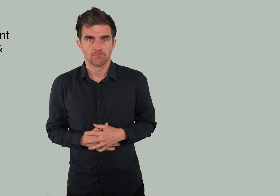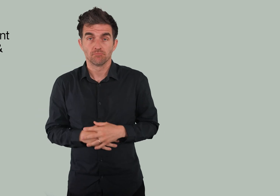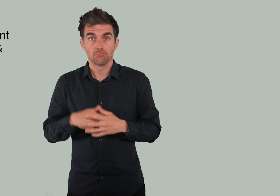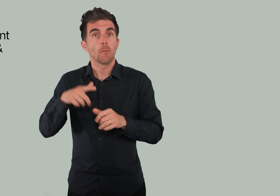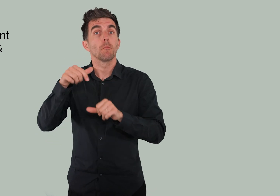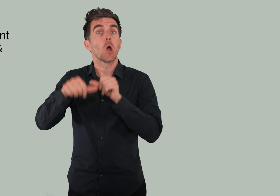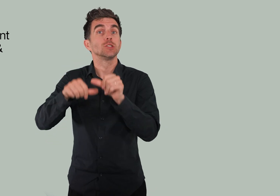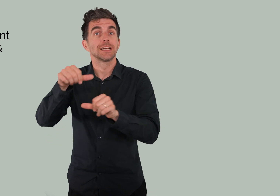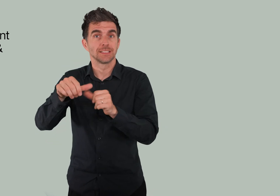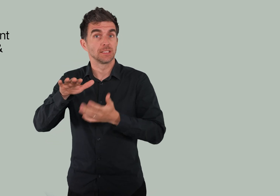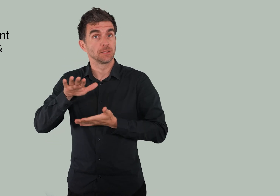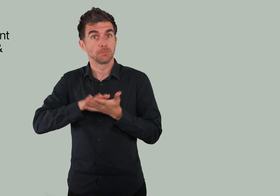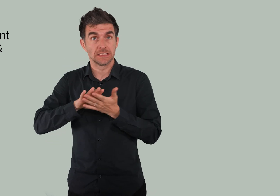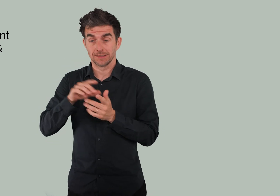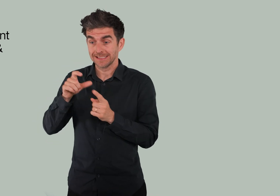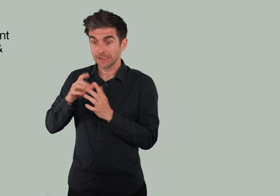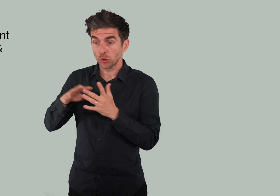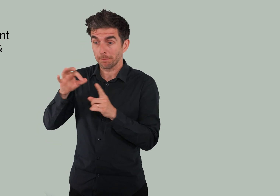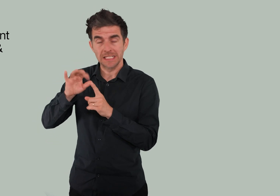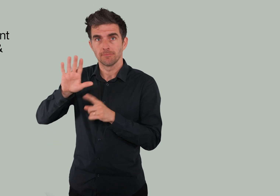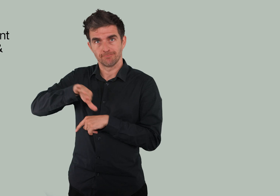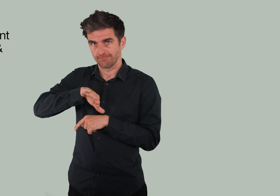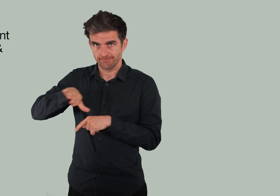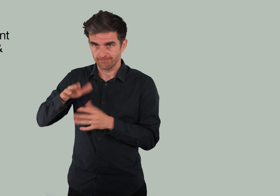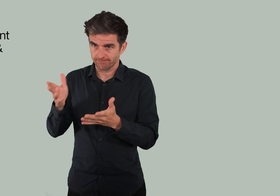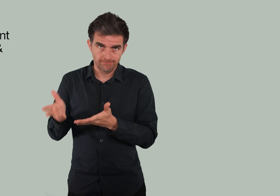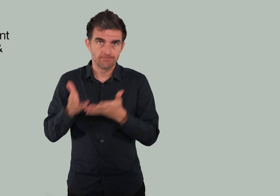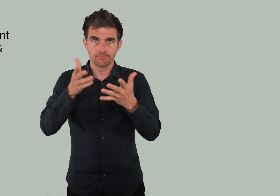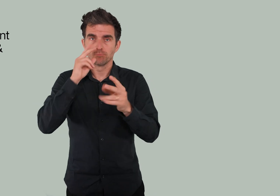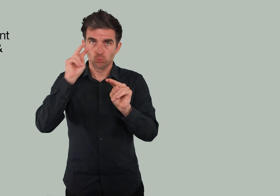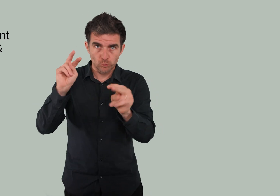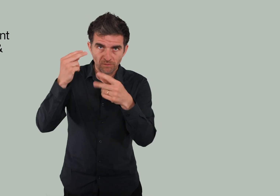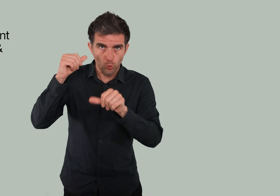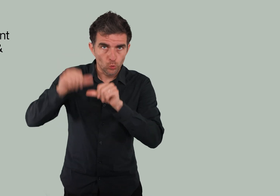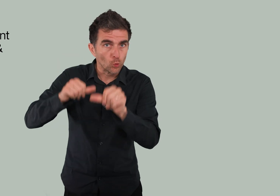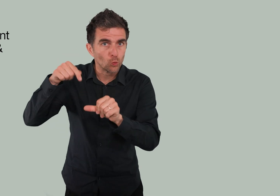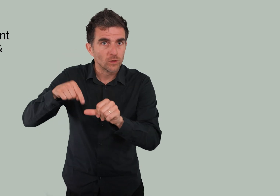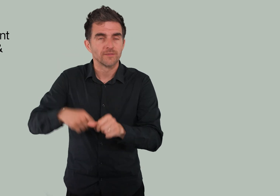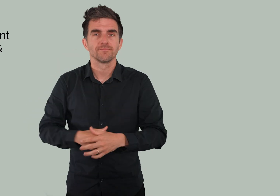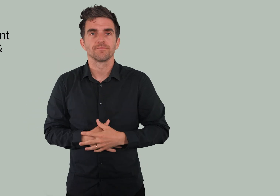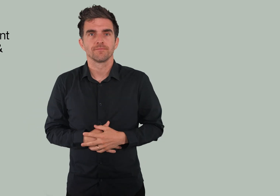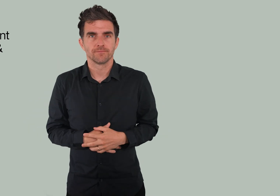This process allows customers to have their case reviewed outside of DWP.